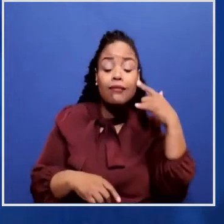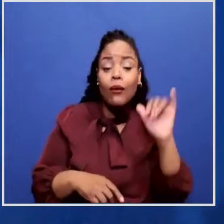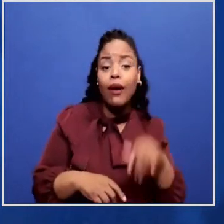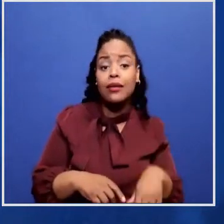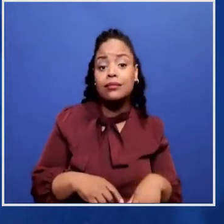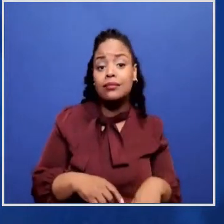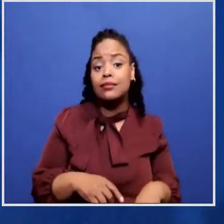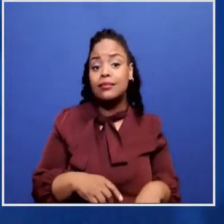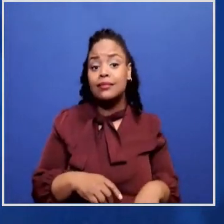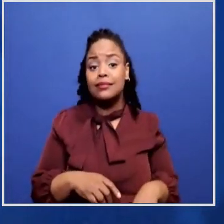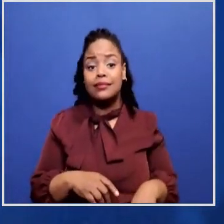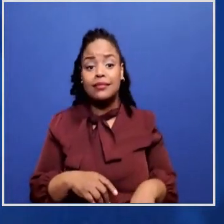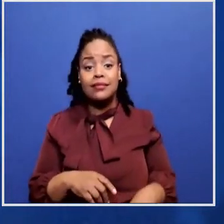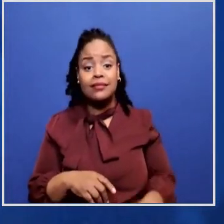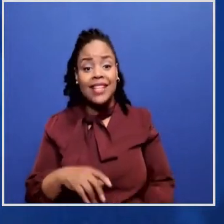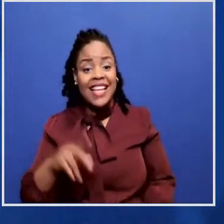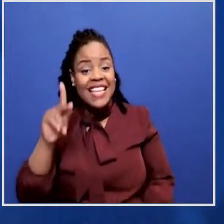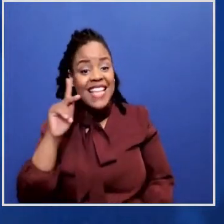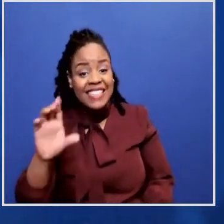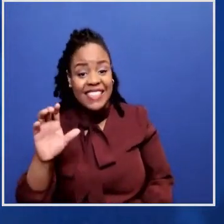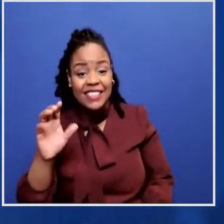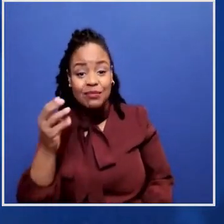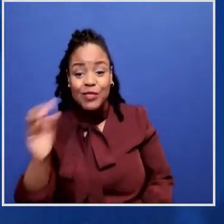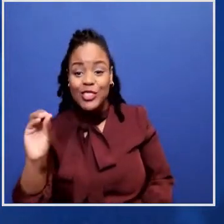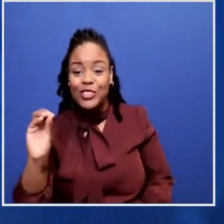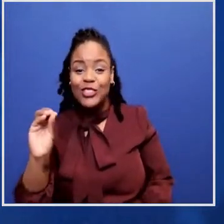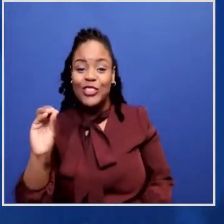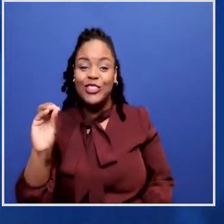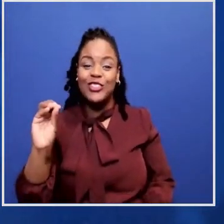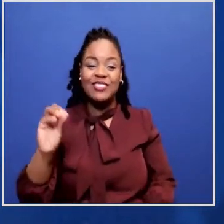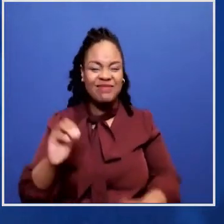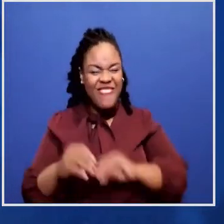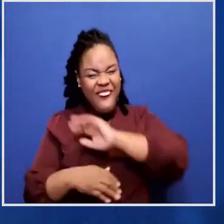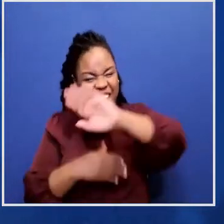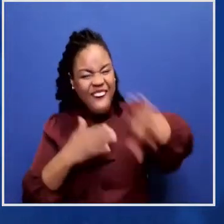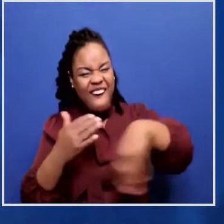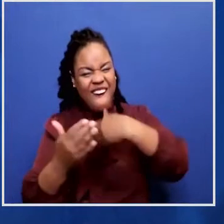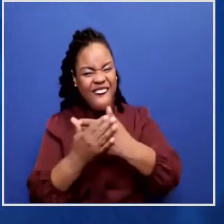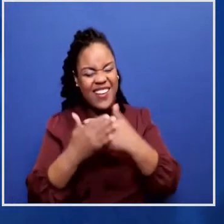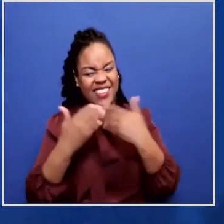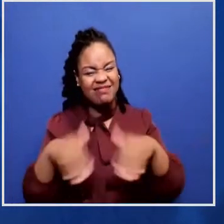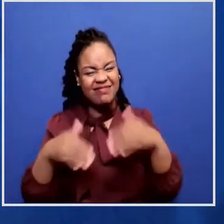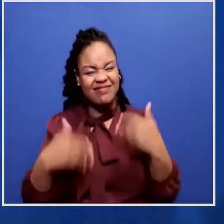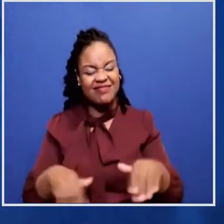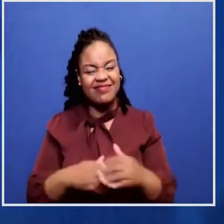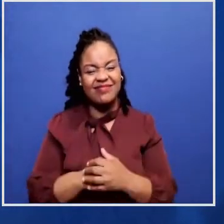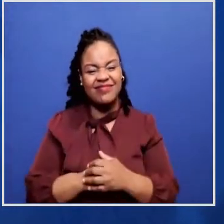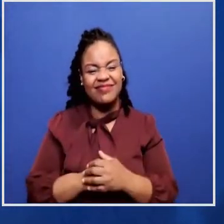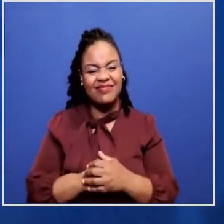UP TO MEET THE NEEDS OF COMMUNITIES FROM ASHEVILLE, NORTH CAROLINA TO LANCASTER, CALIFORNIA, TO KANSAS CITY, MISSOURI.